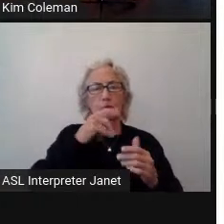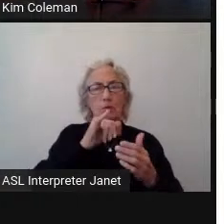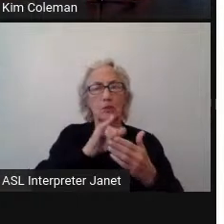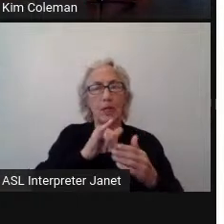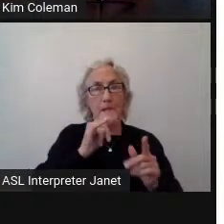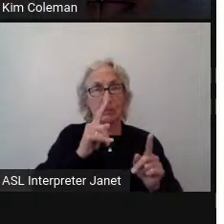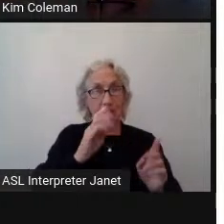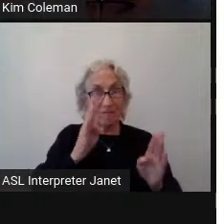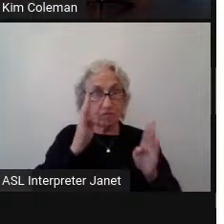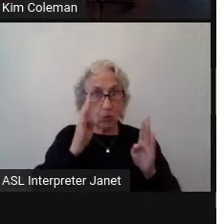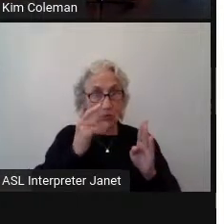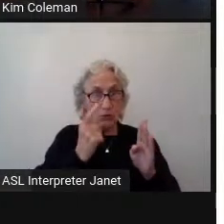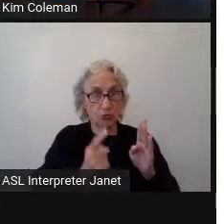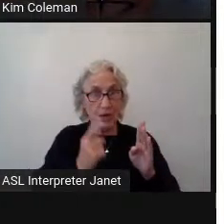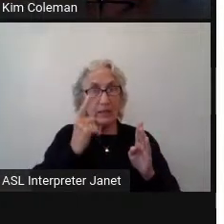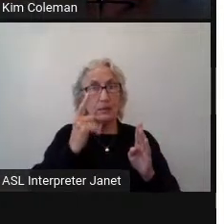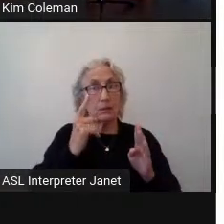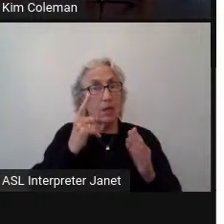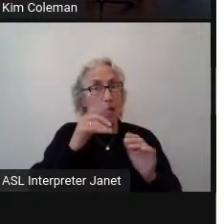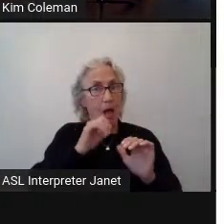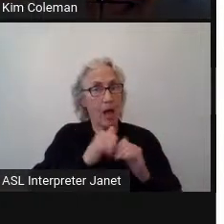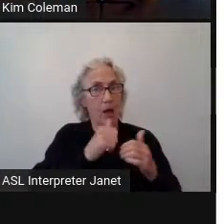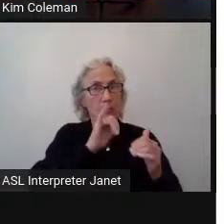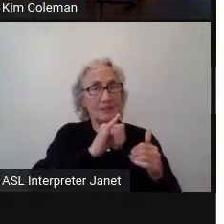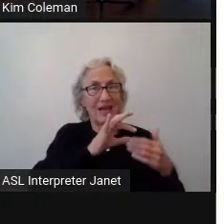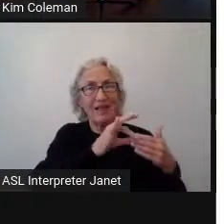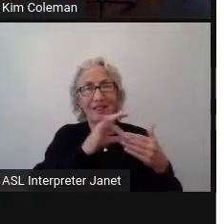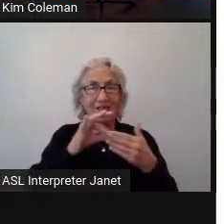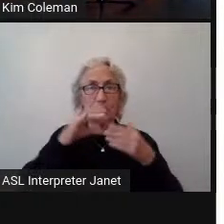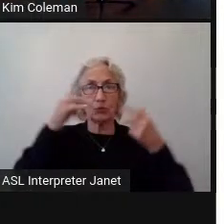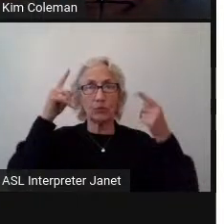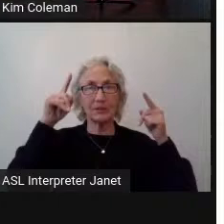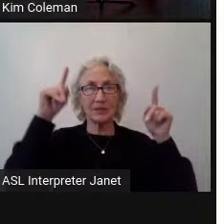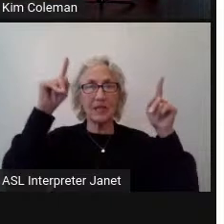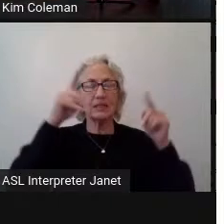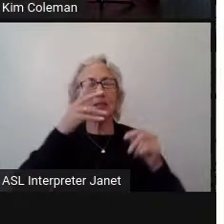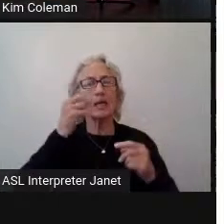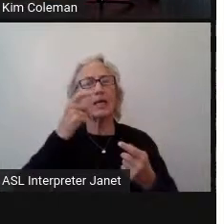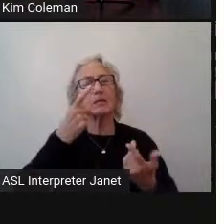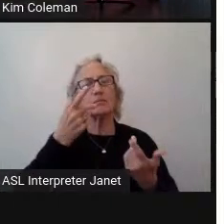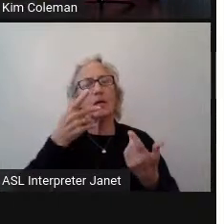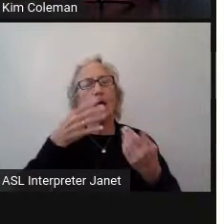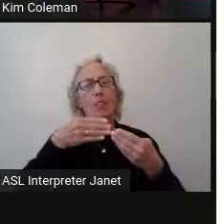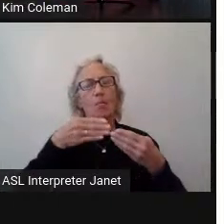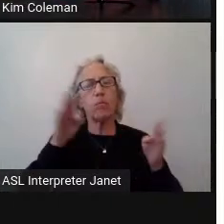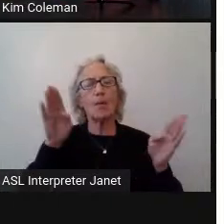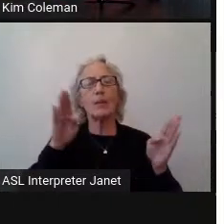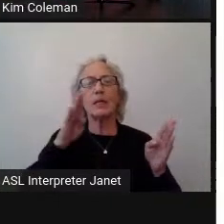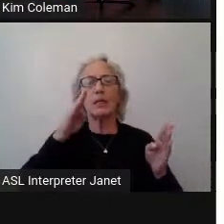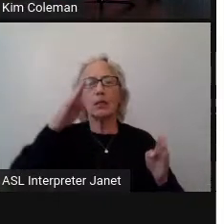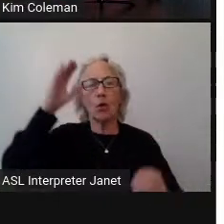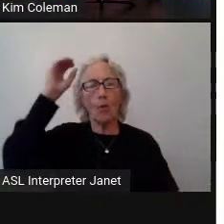speak to how the focus on accessibility from Joomla from such an early start you said it has our labor that always been a